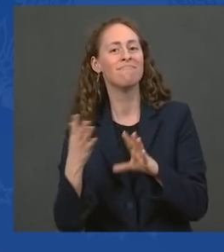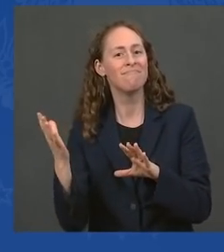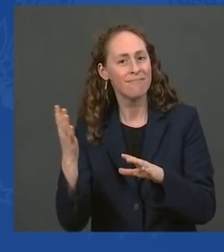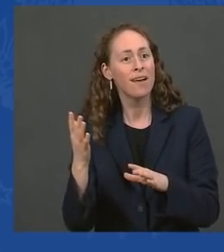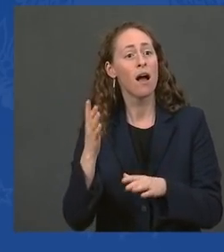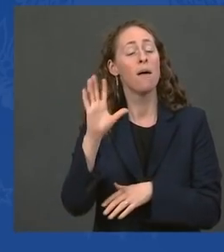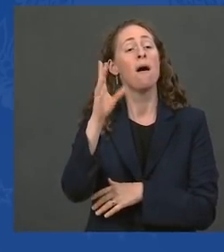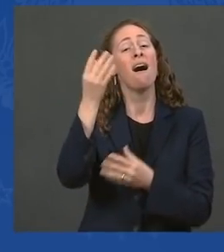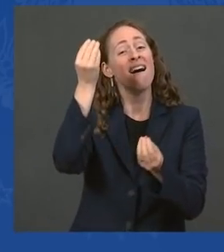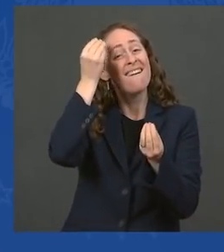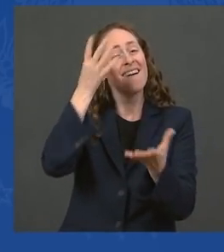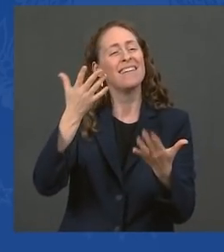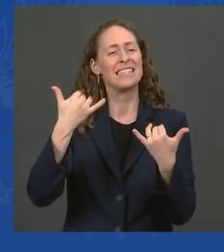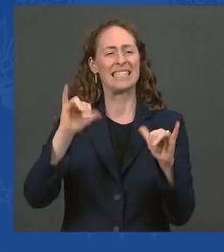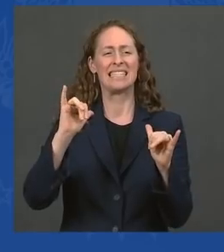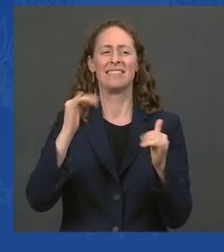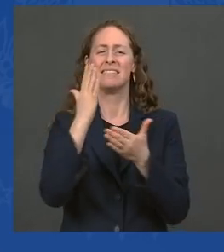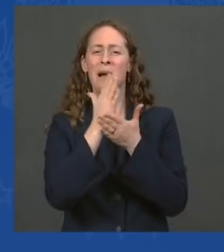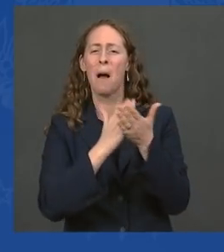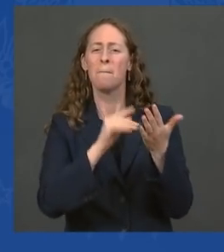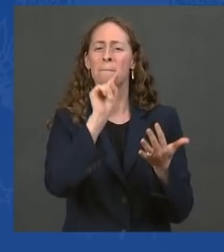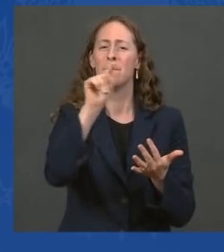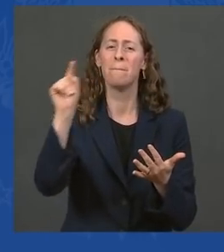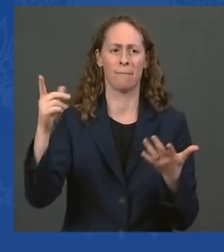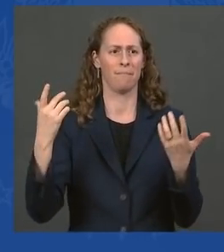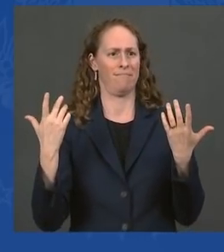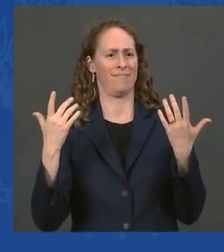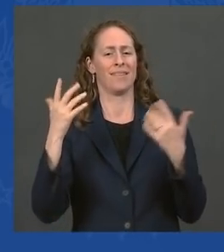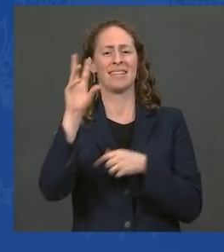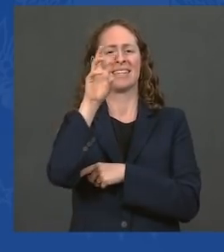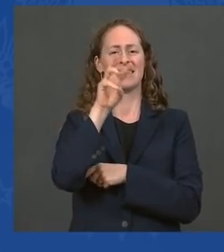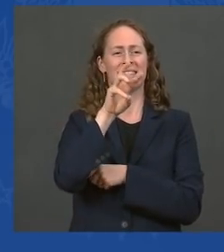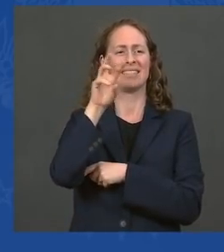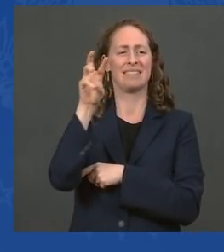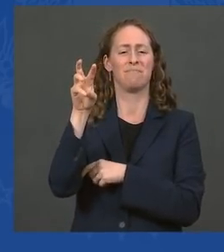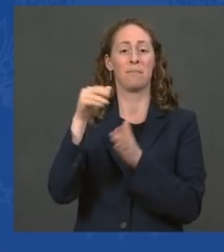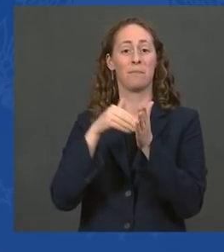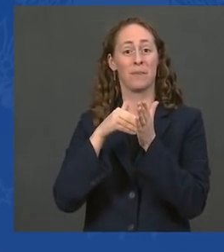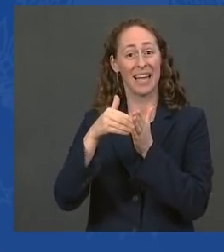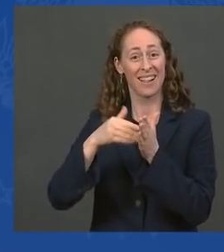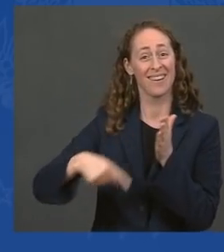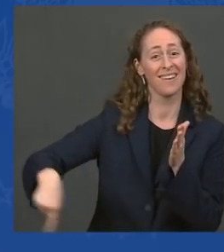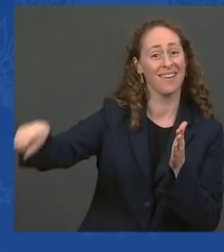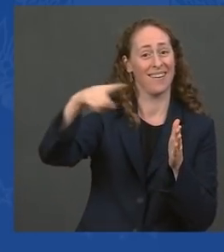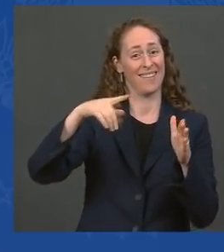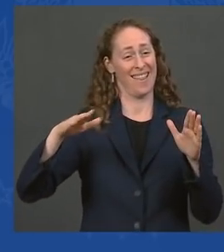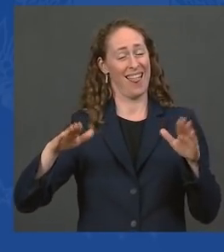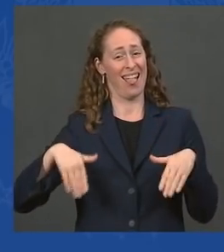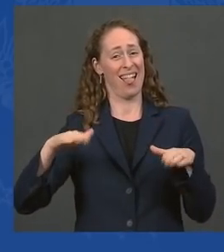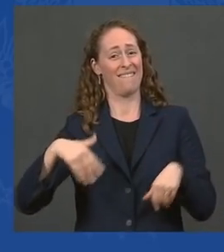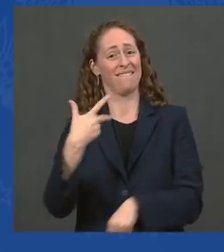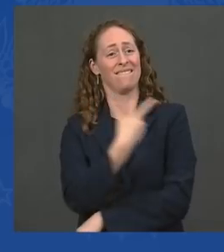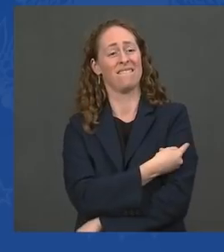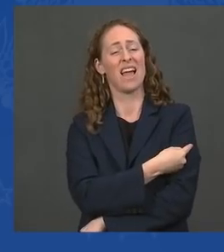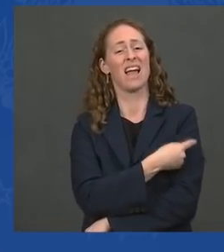of unvaccinated people from almost 100 million in July. That's important. It's important progress.